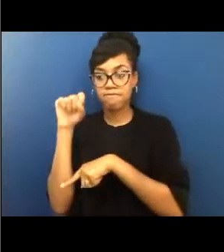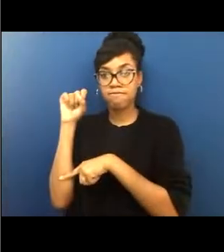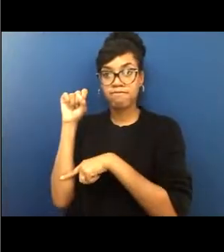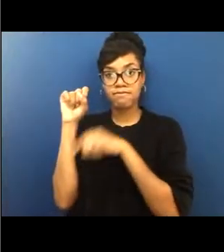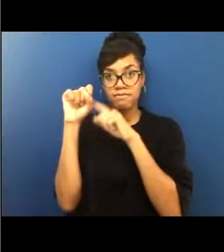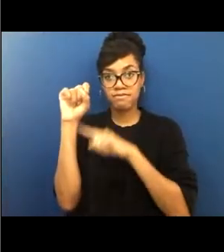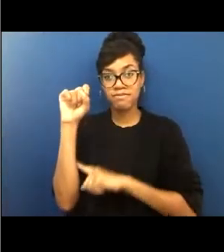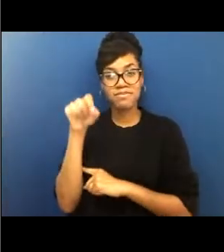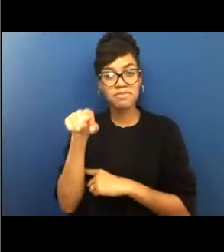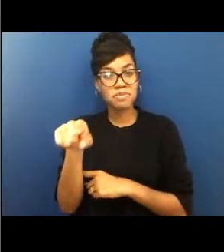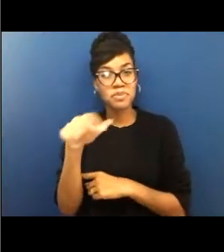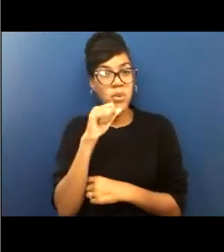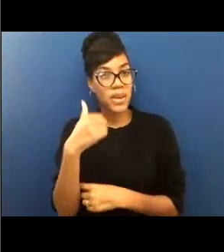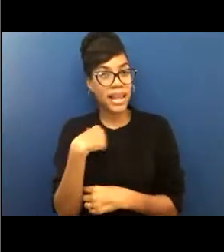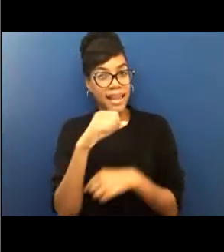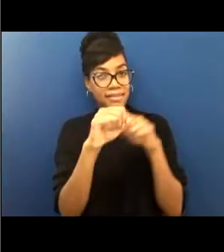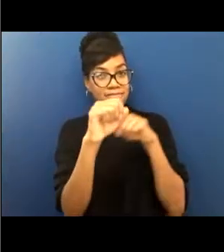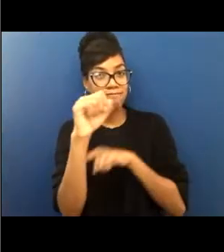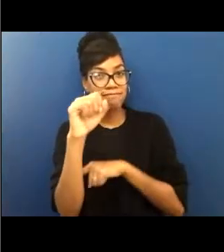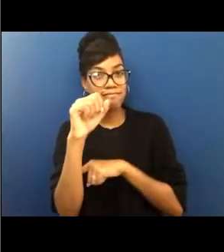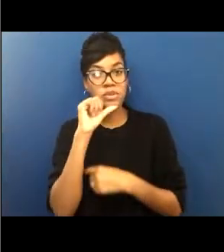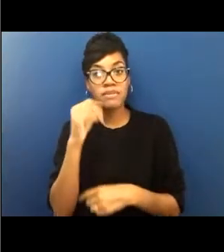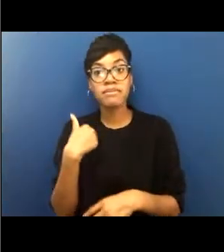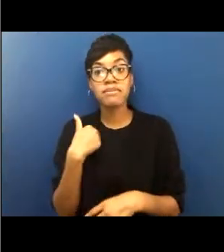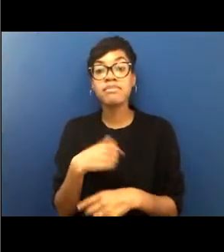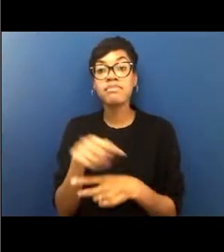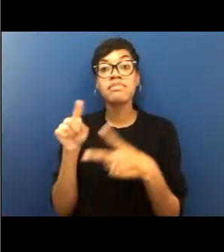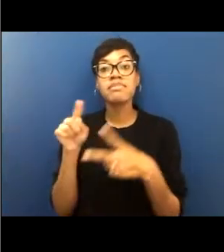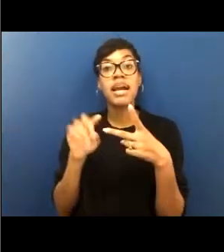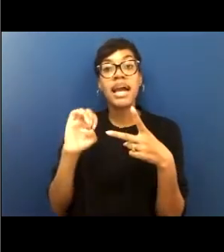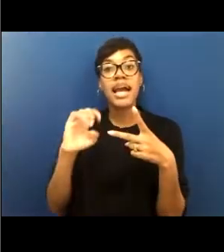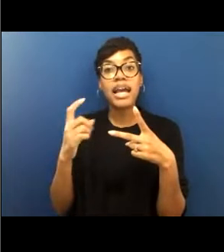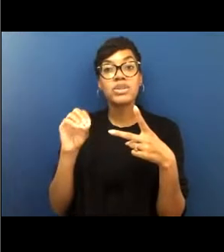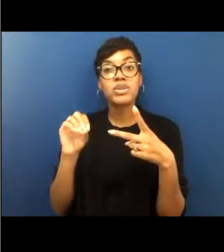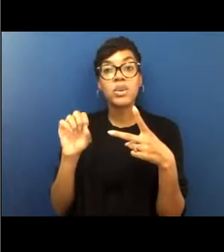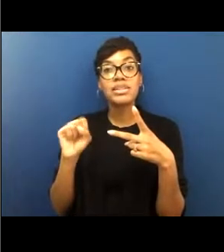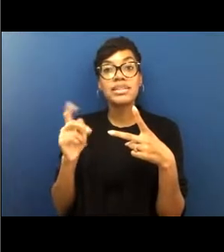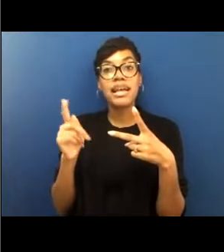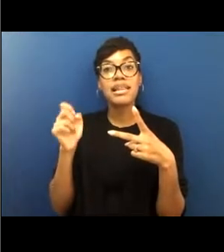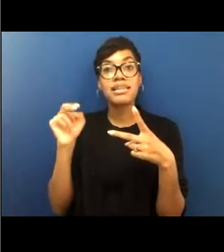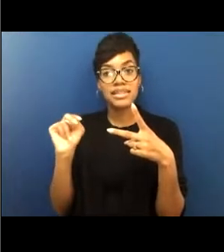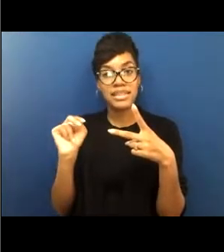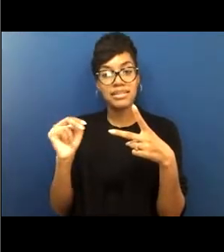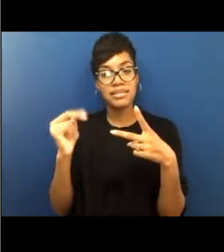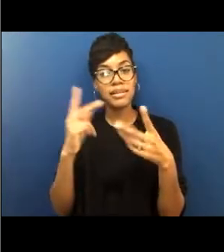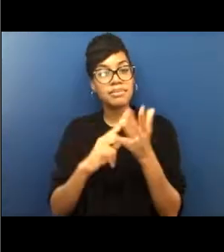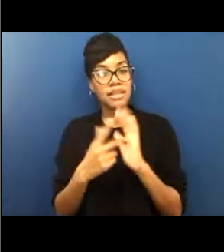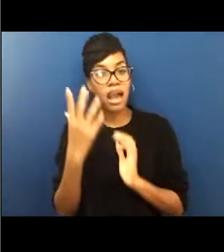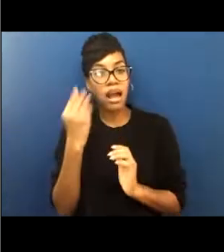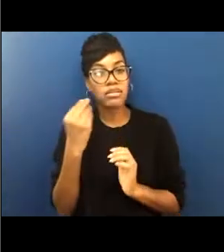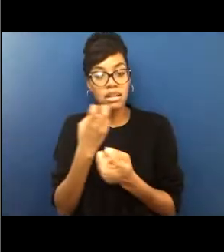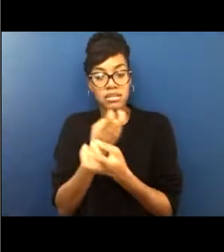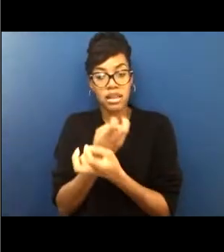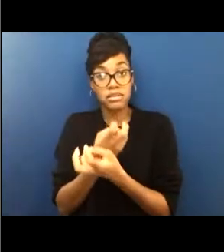So if you're not familiar with what is an exoskeleton, it's a skeleton that's outside of their body. So our skeleton is on the inside of our body